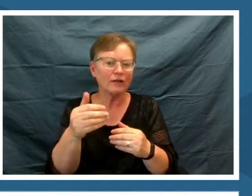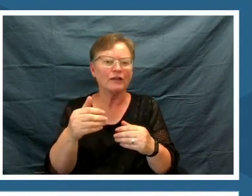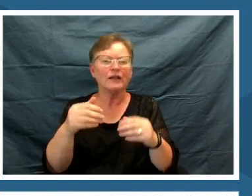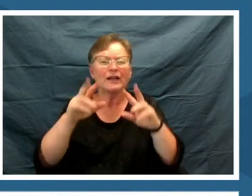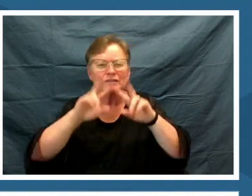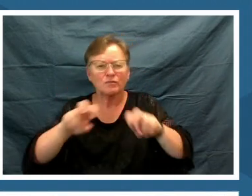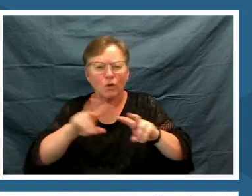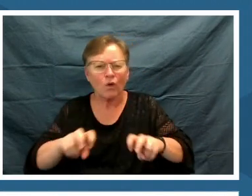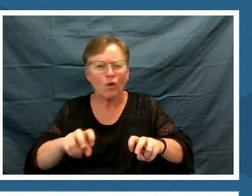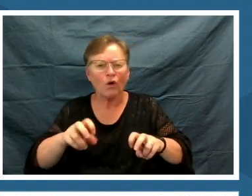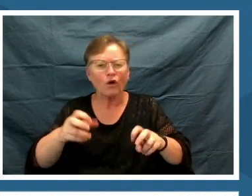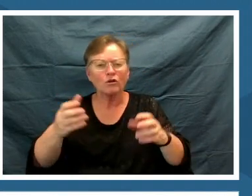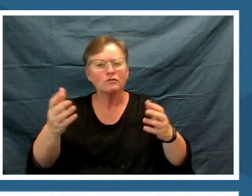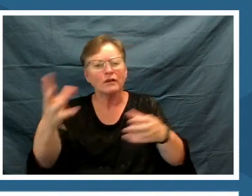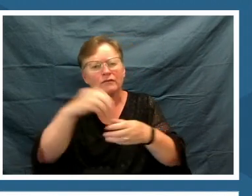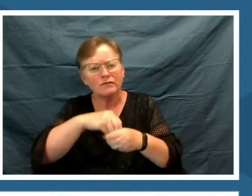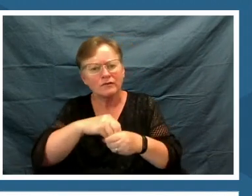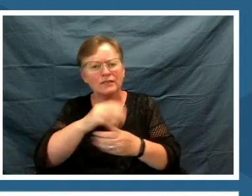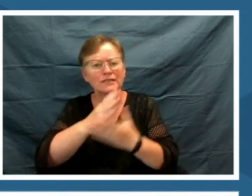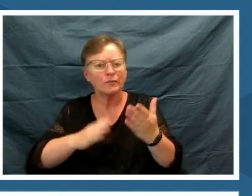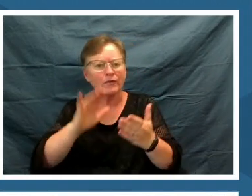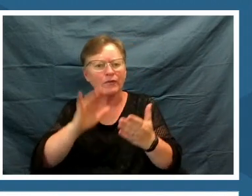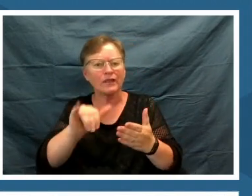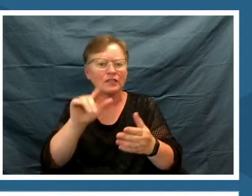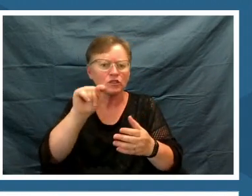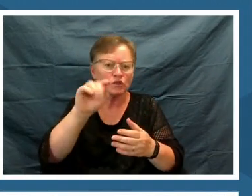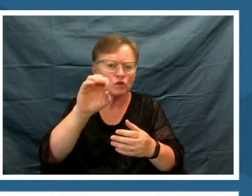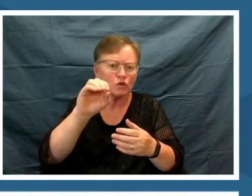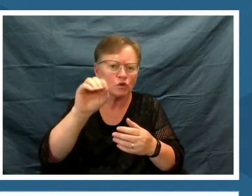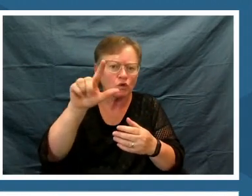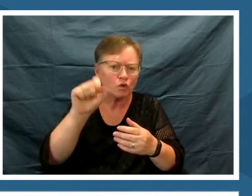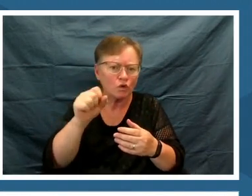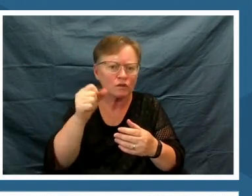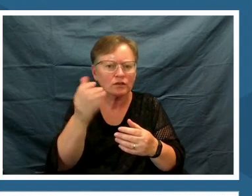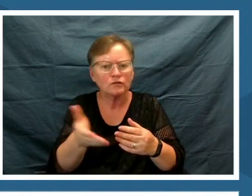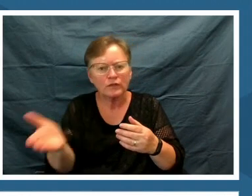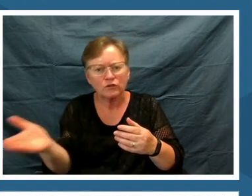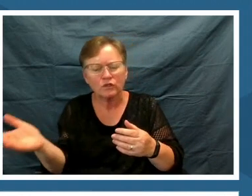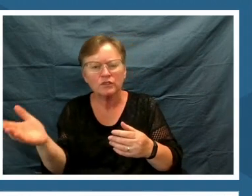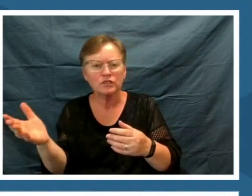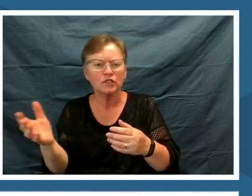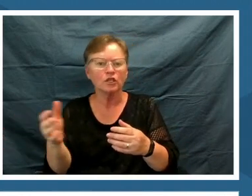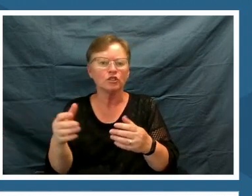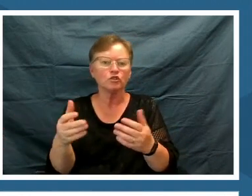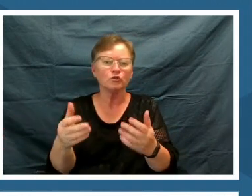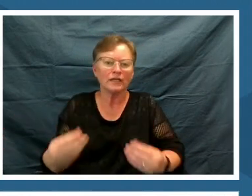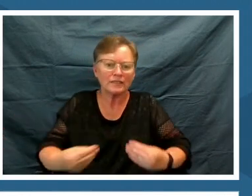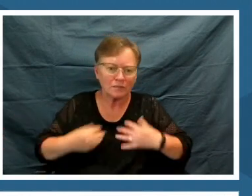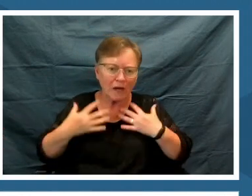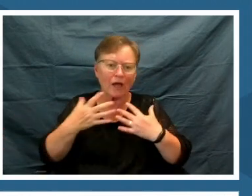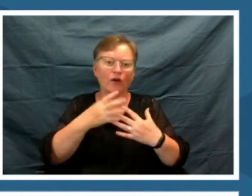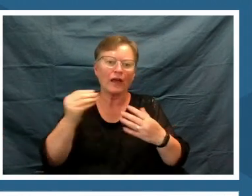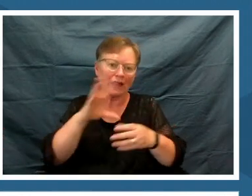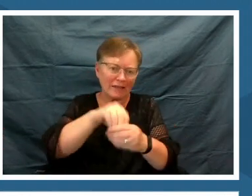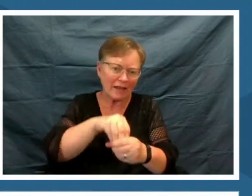um to inspire to engage your students with the power